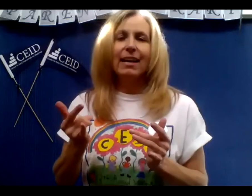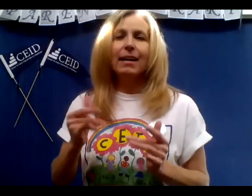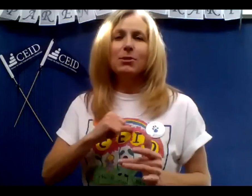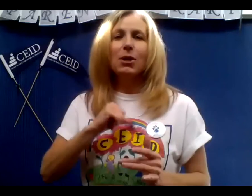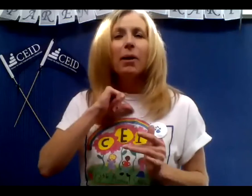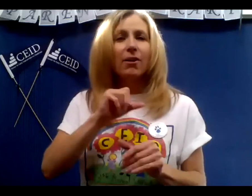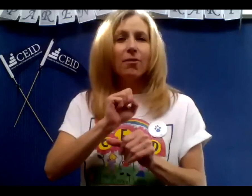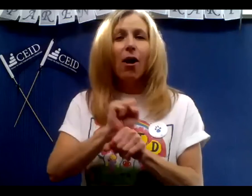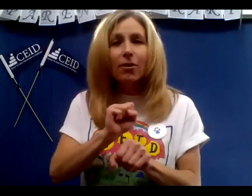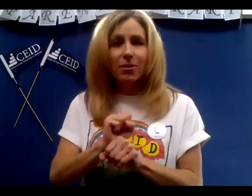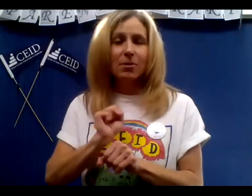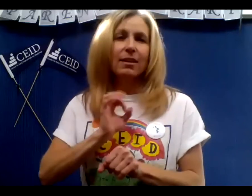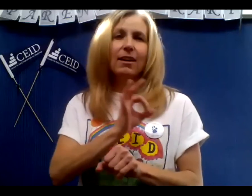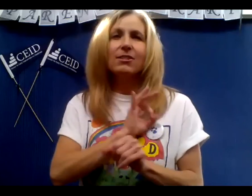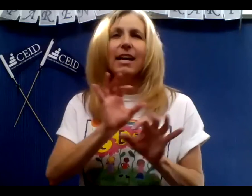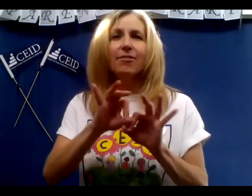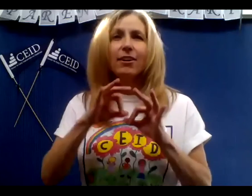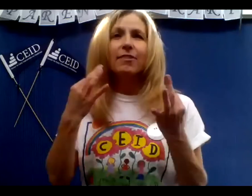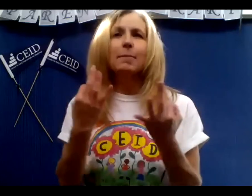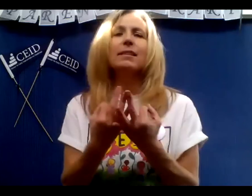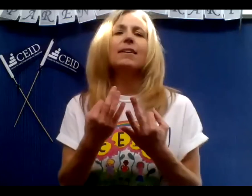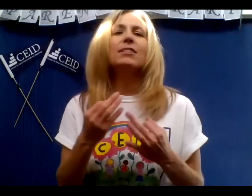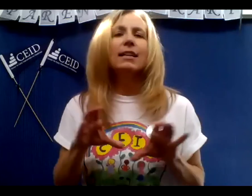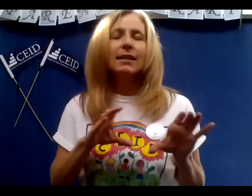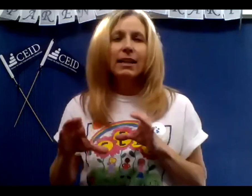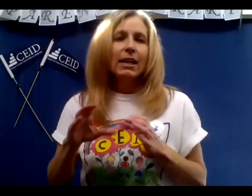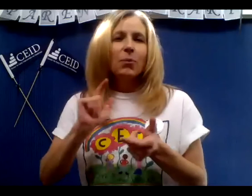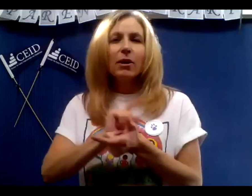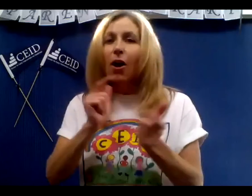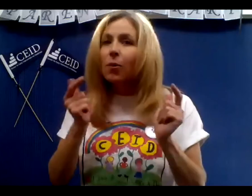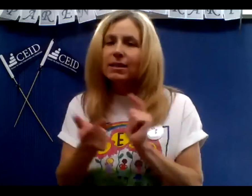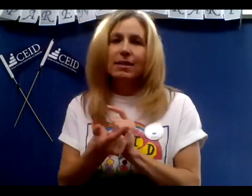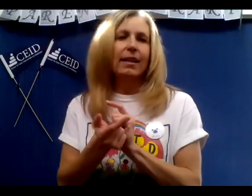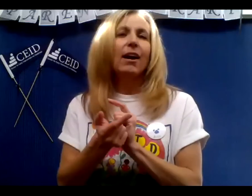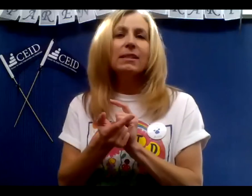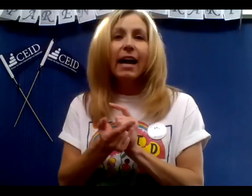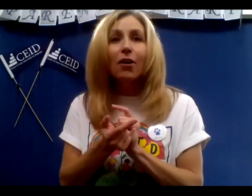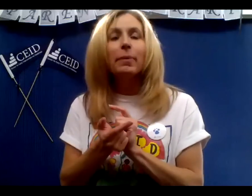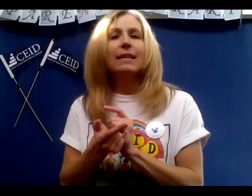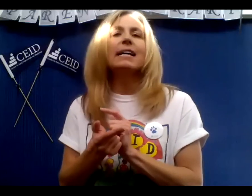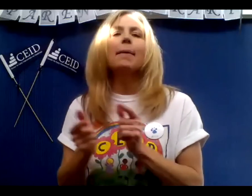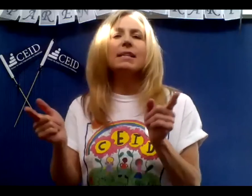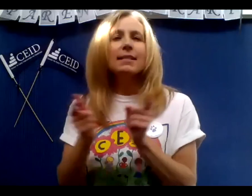and I am so proud of all of the work that our staff and our families have done. We are always and always have been adapting